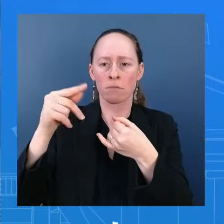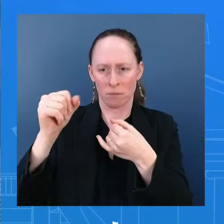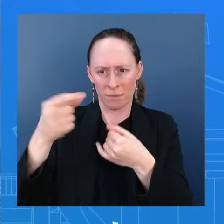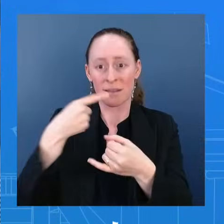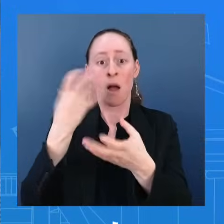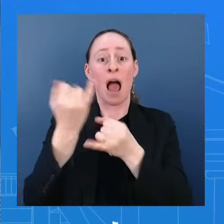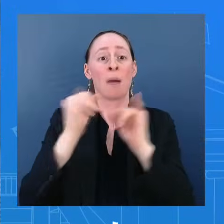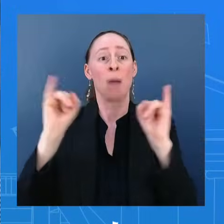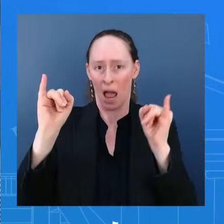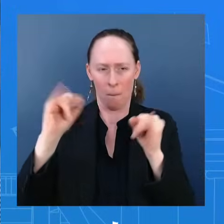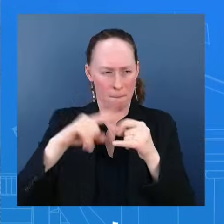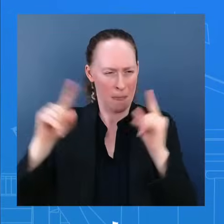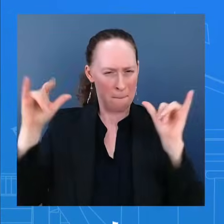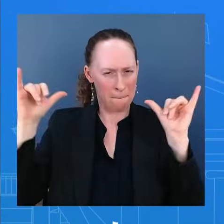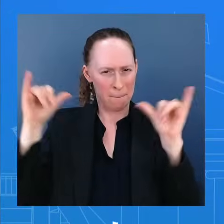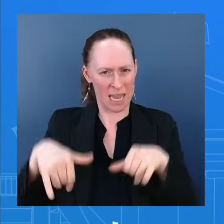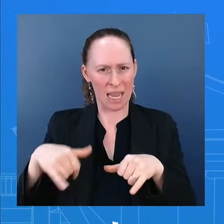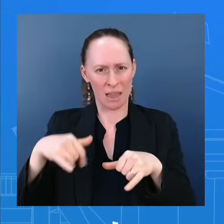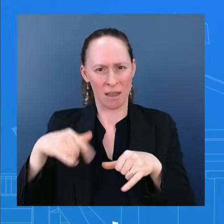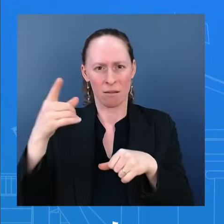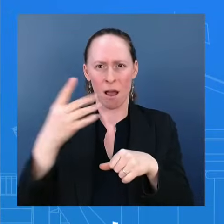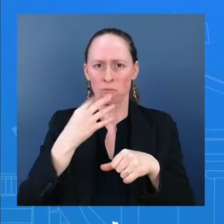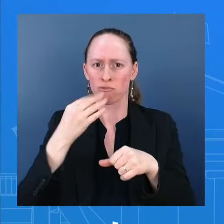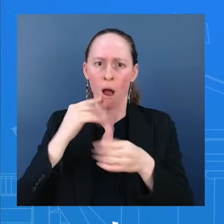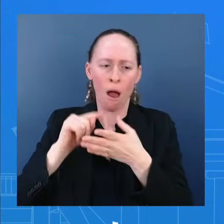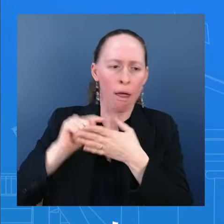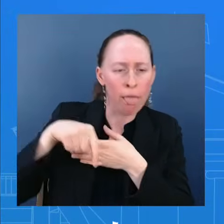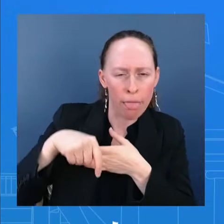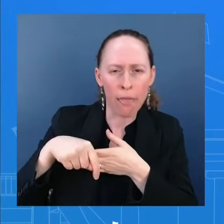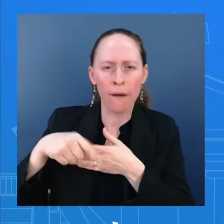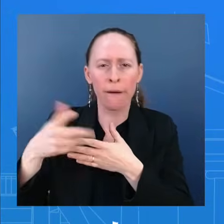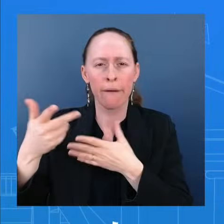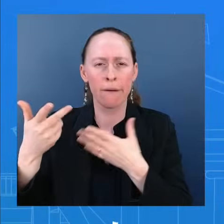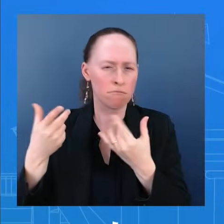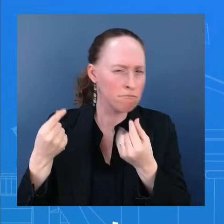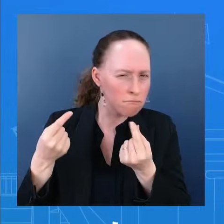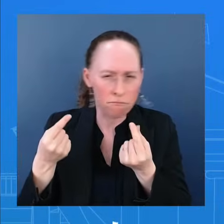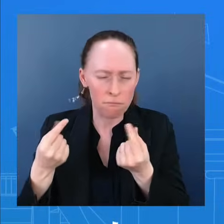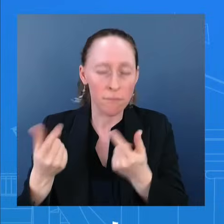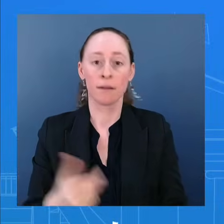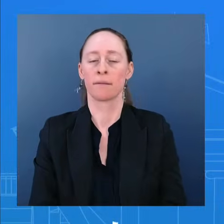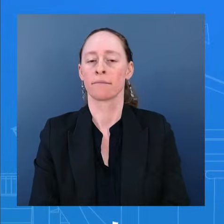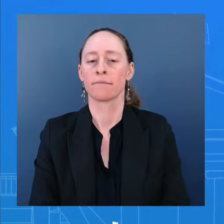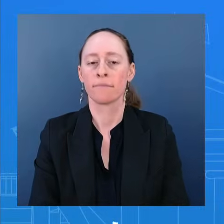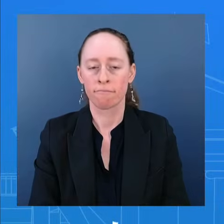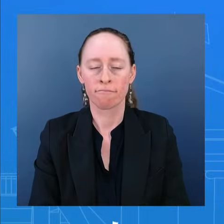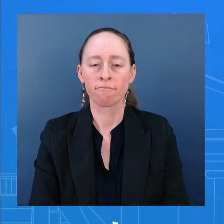Mr. Kirby: We are in discussions with the Israelis, as you might expect us to be, about their operations there inside that buffer zone